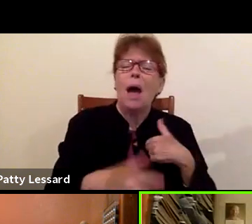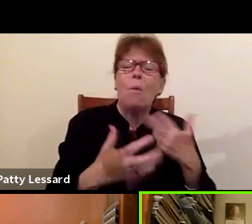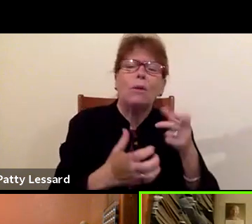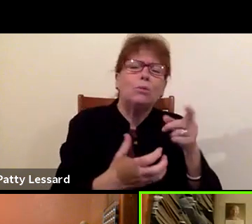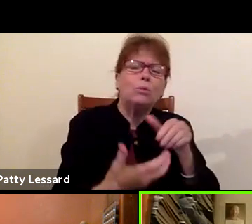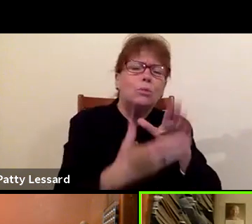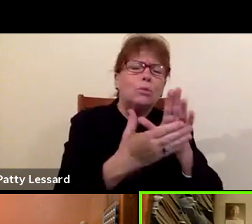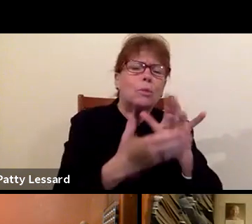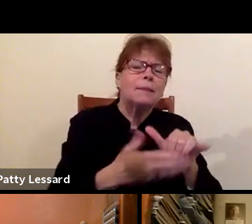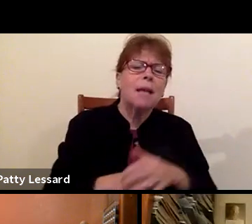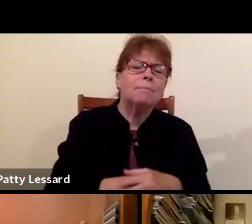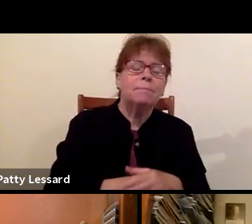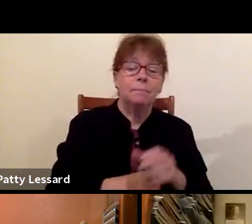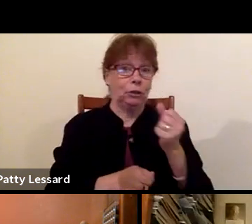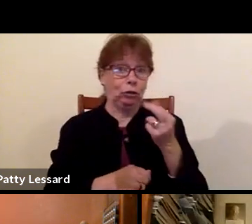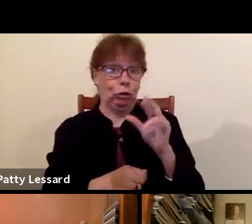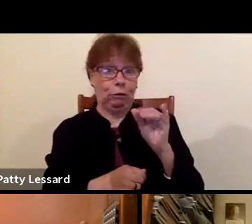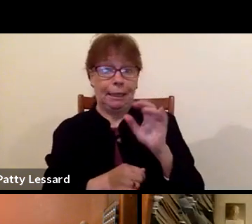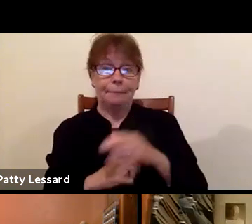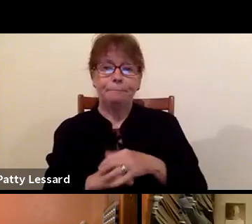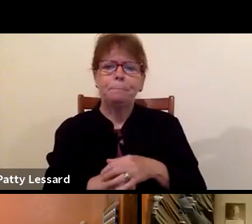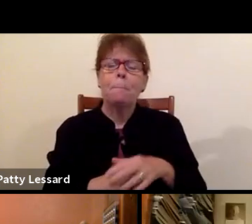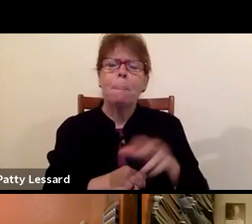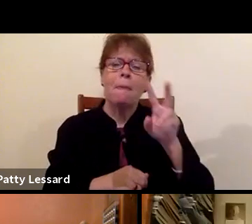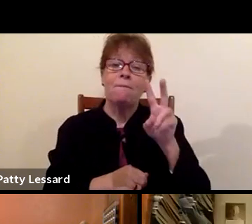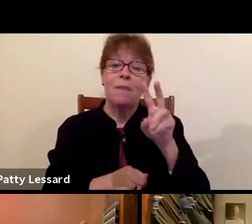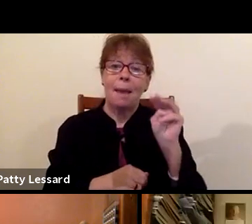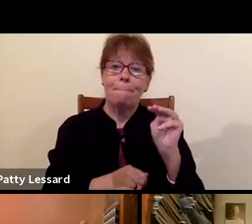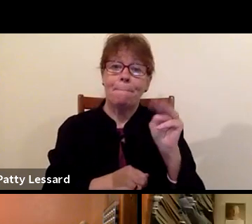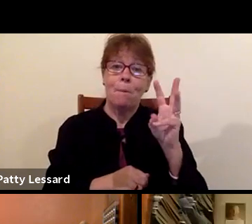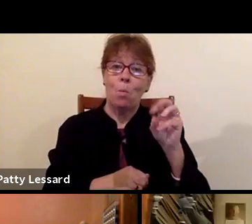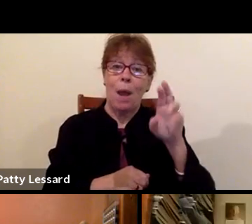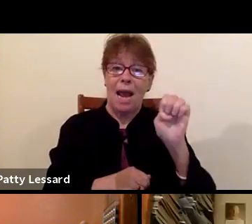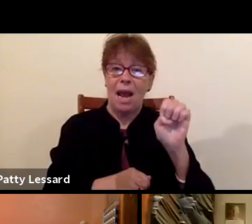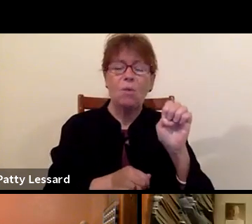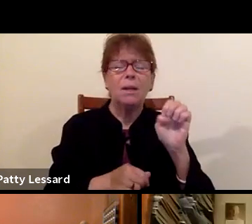And come away -- I have an high functioning autistic son with